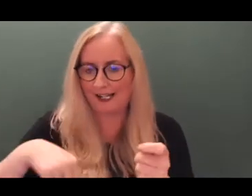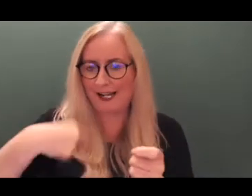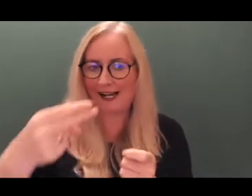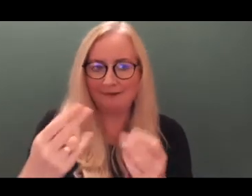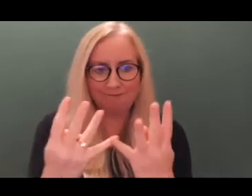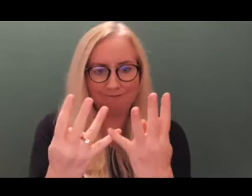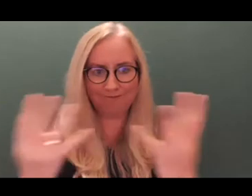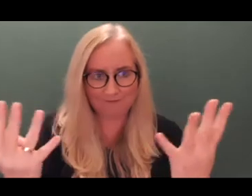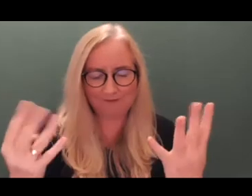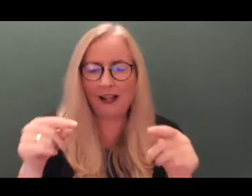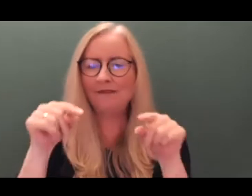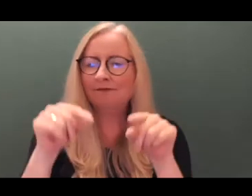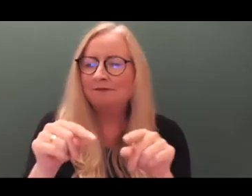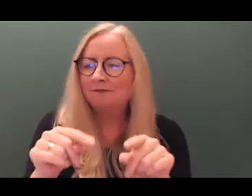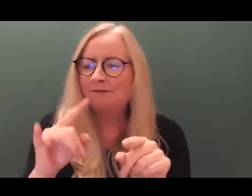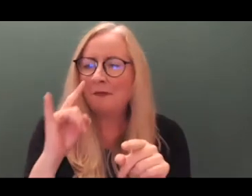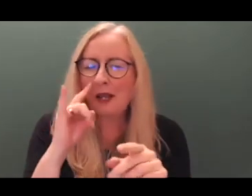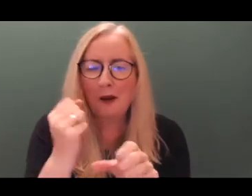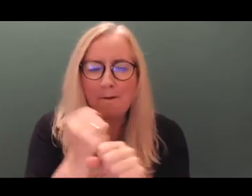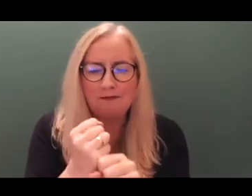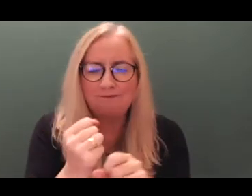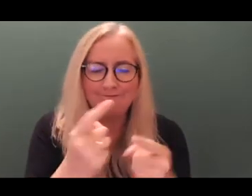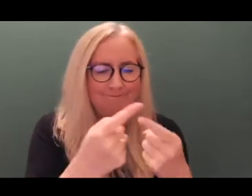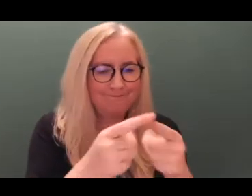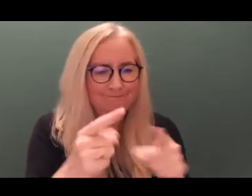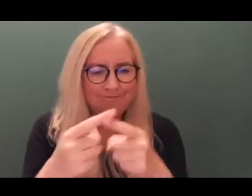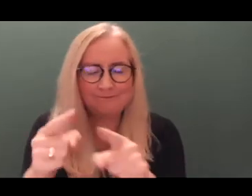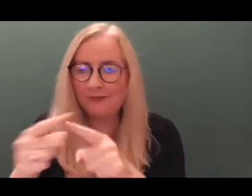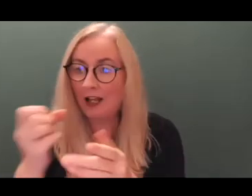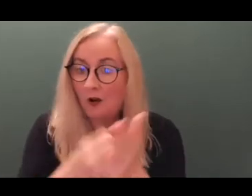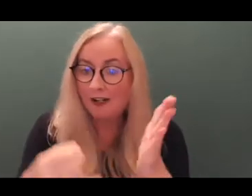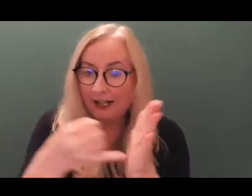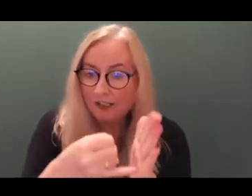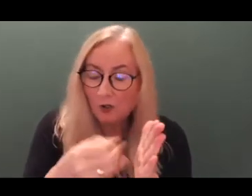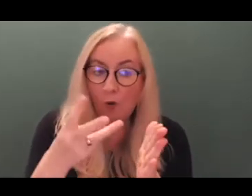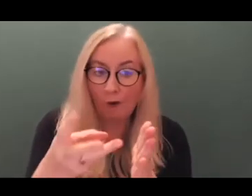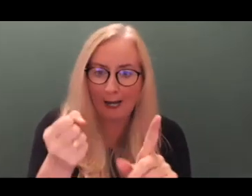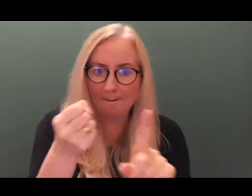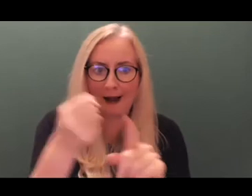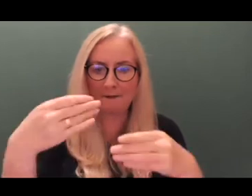hear about how different sectors and stakeholders will be impacted by the legislation on its